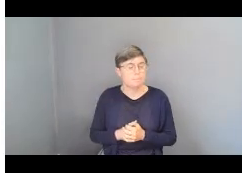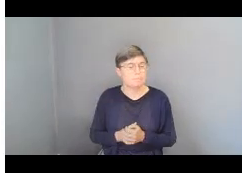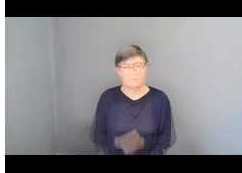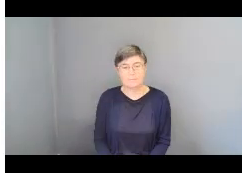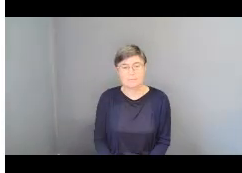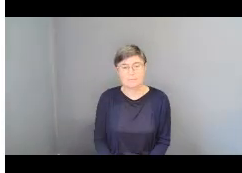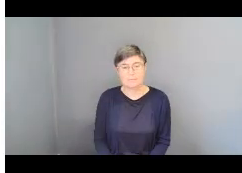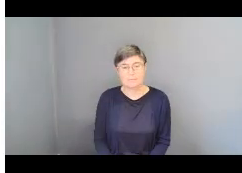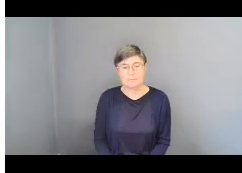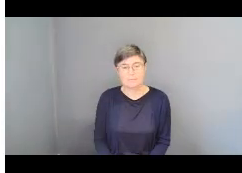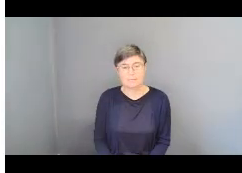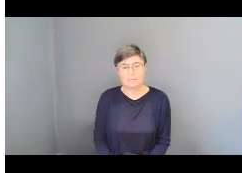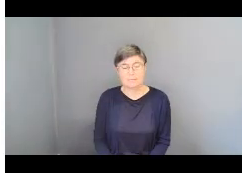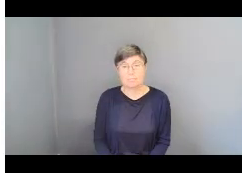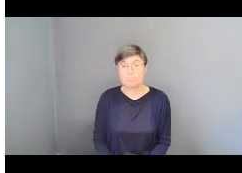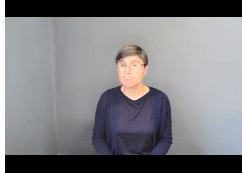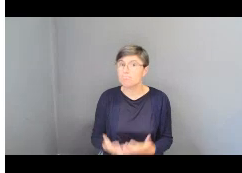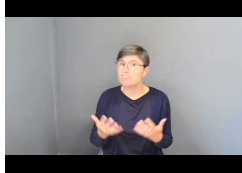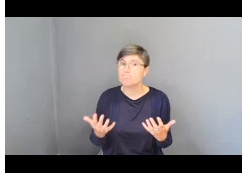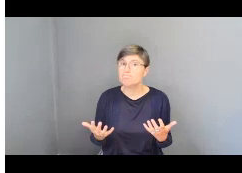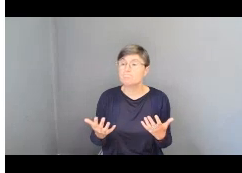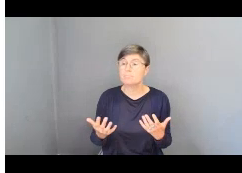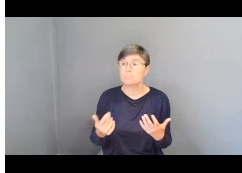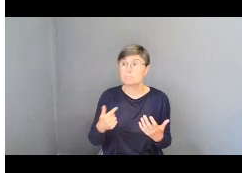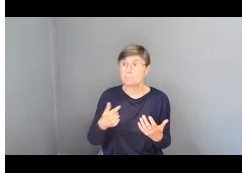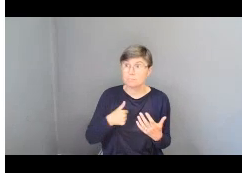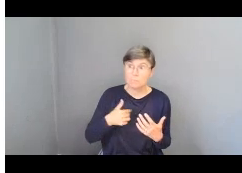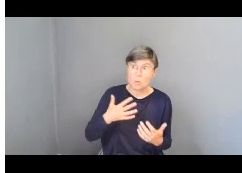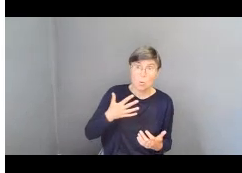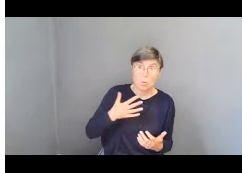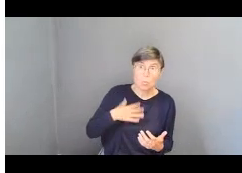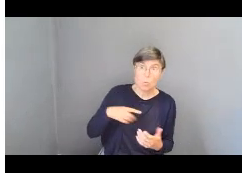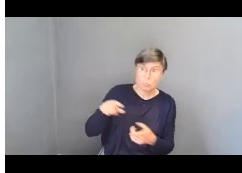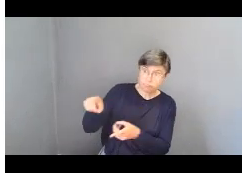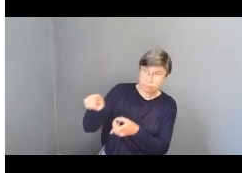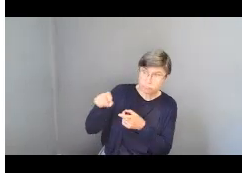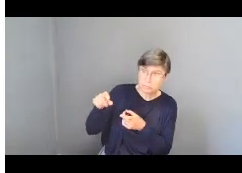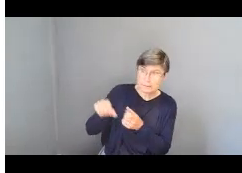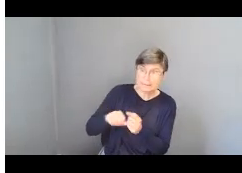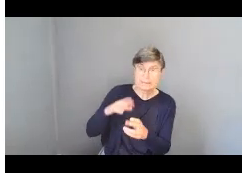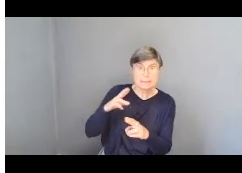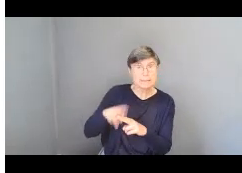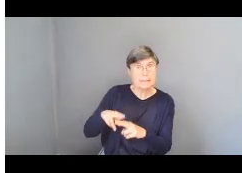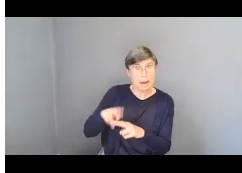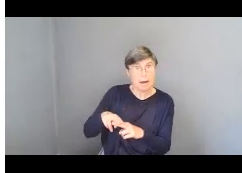When someone directly employs their own staff, they become an employer.